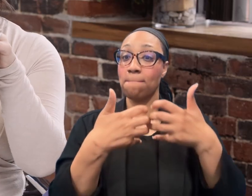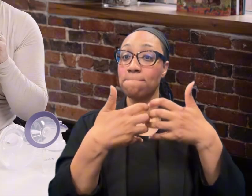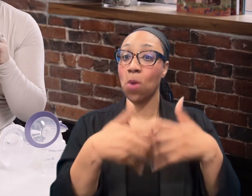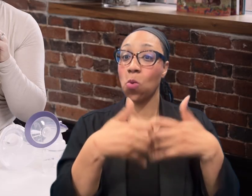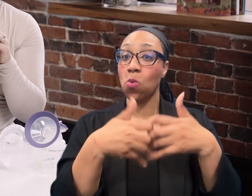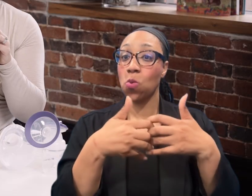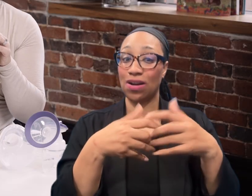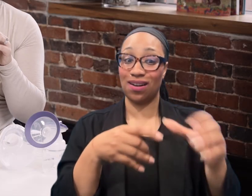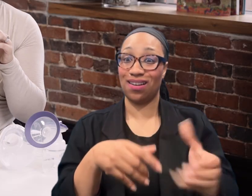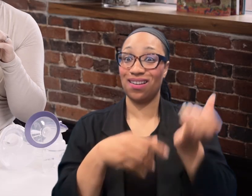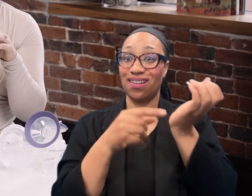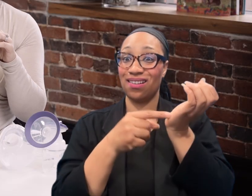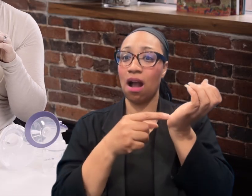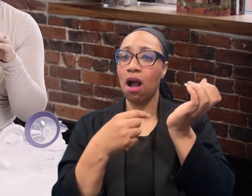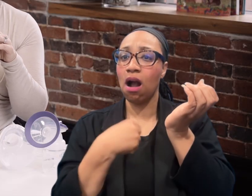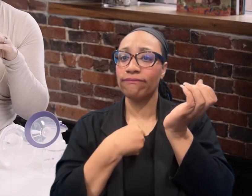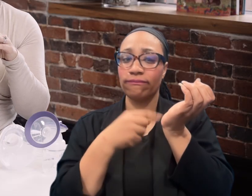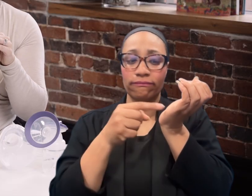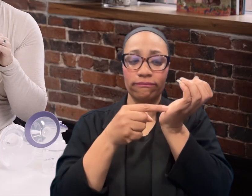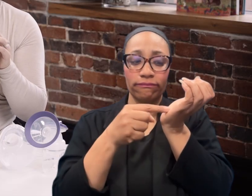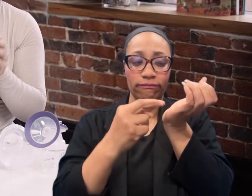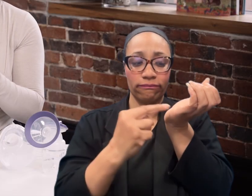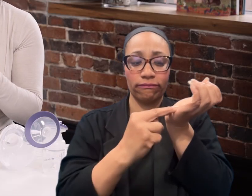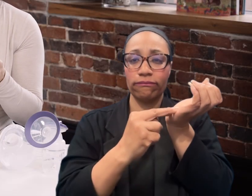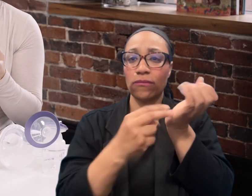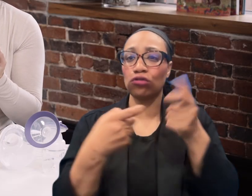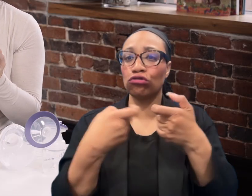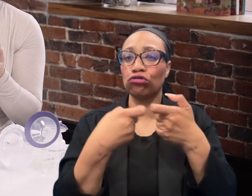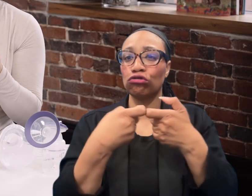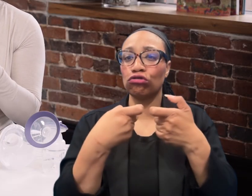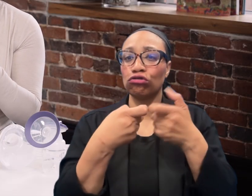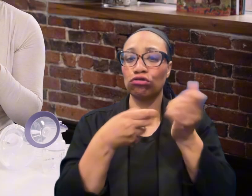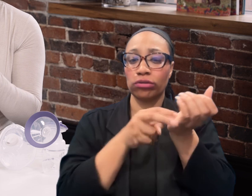So you'll see right there underneath that silicone cap. And then you also have this belt clip which